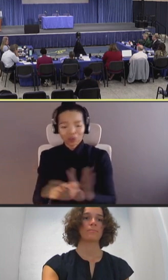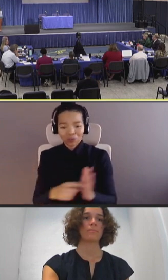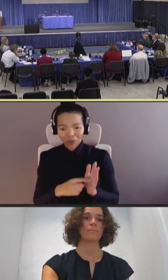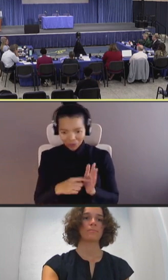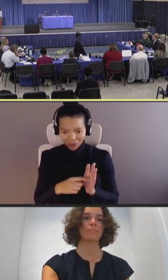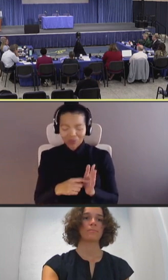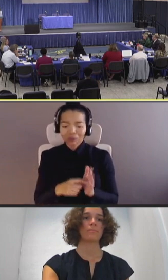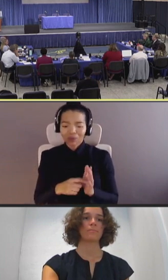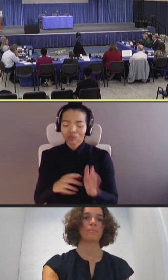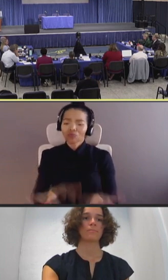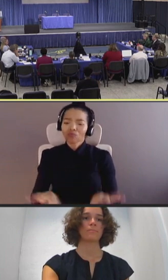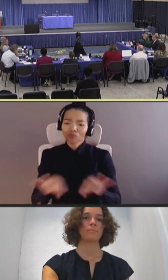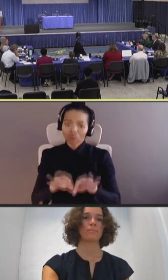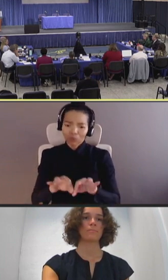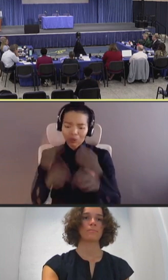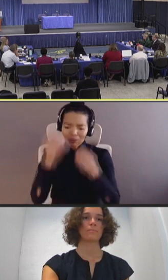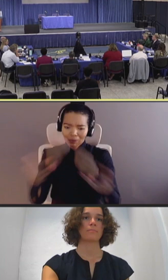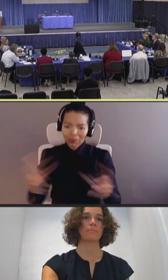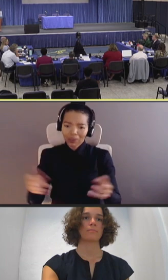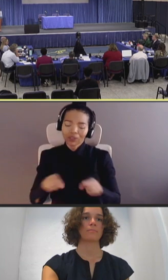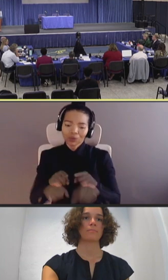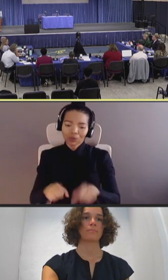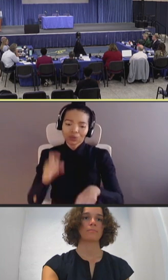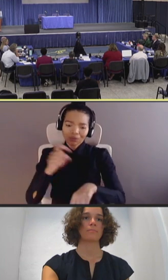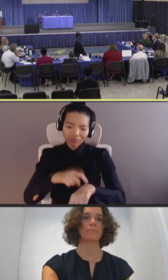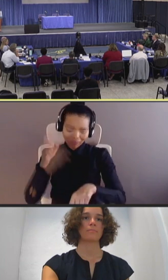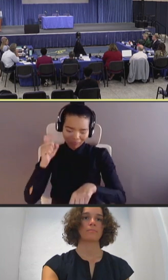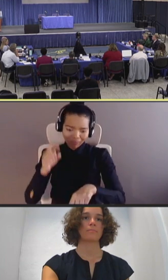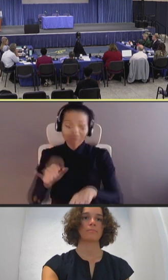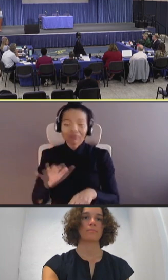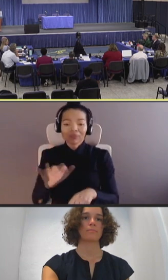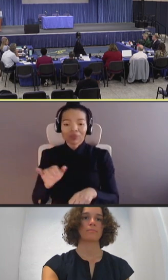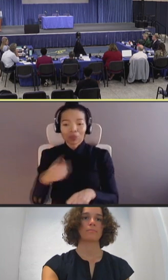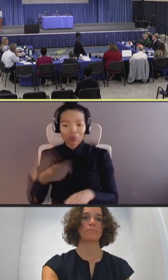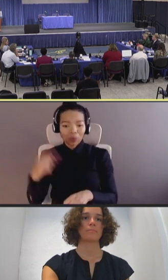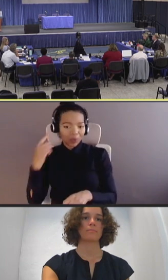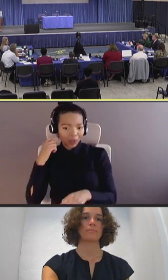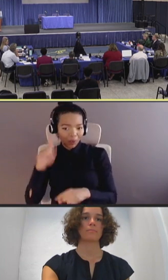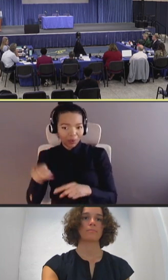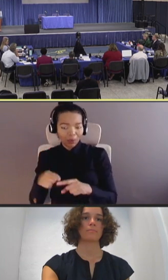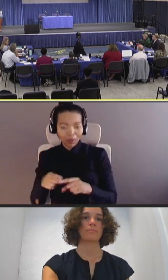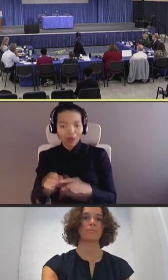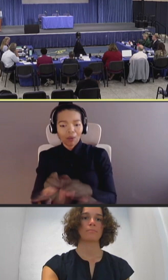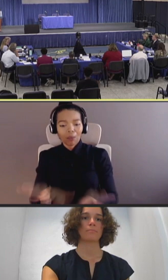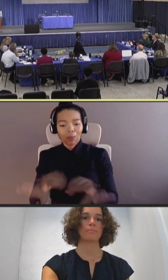regular NVAC meetings, where we have heard about the critical vaccine work for COVID-19,